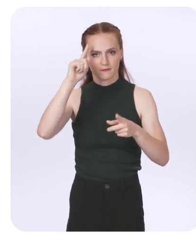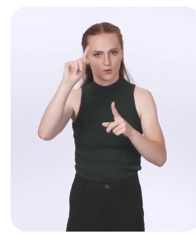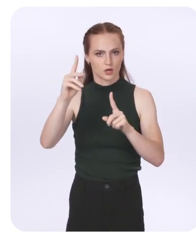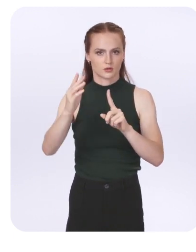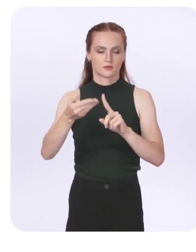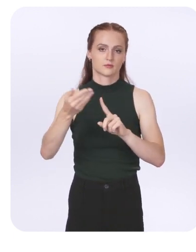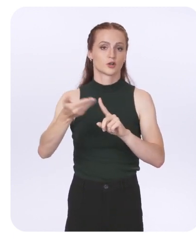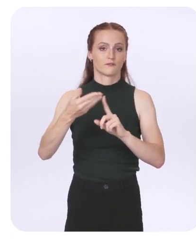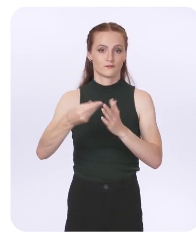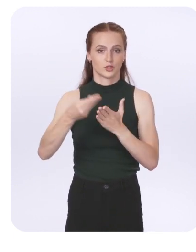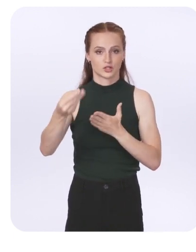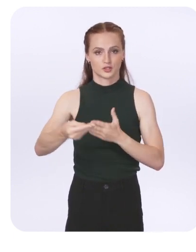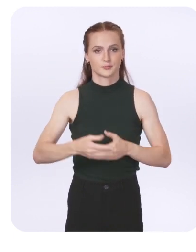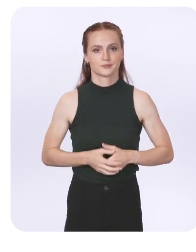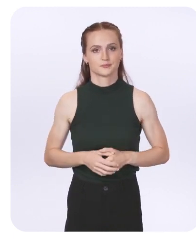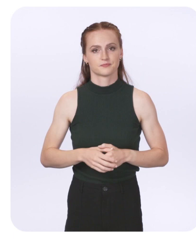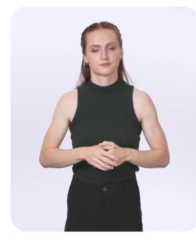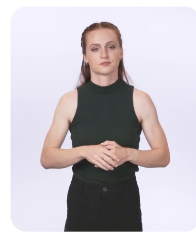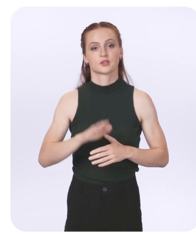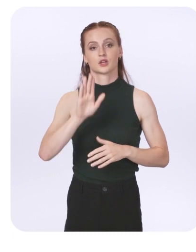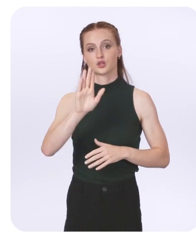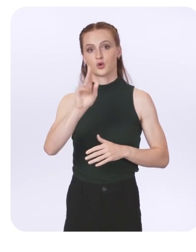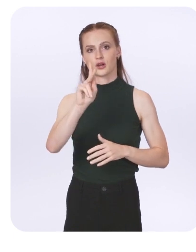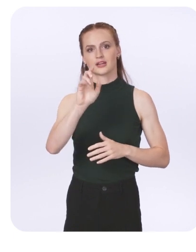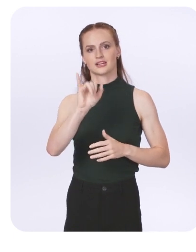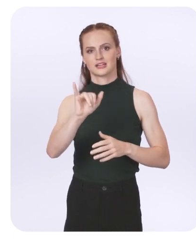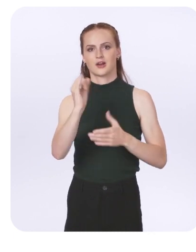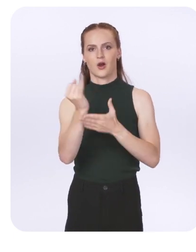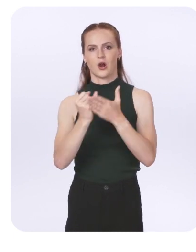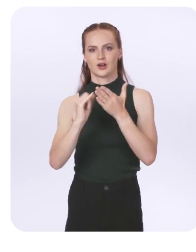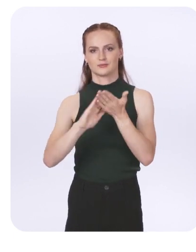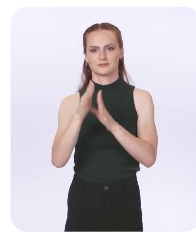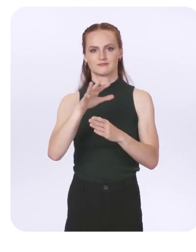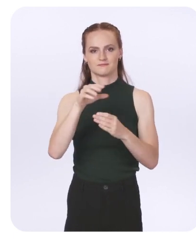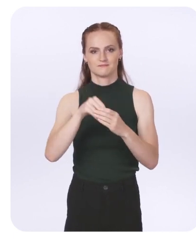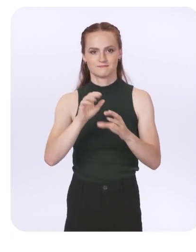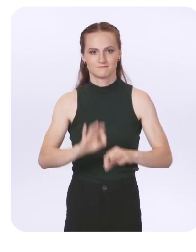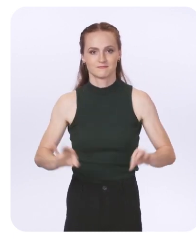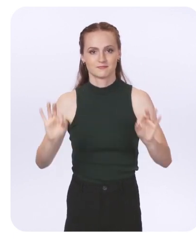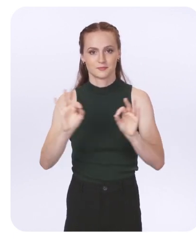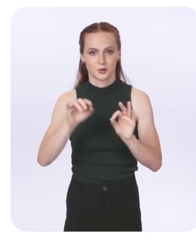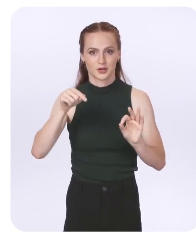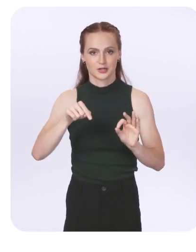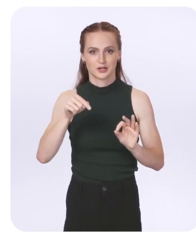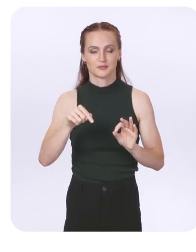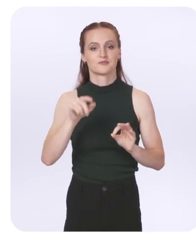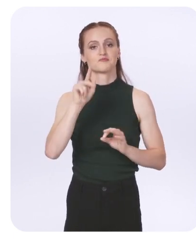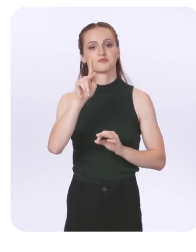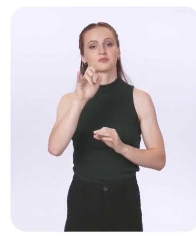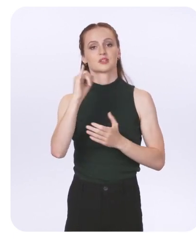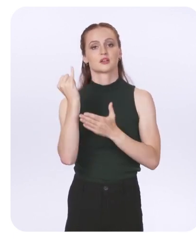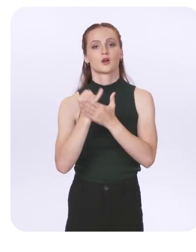the interest phase. This is why one could argue, and I am, that the product’s key art